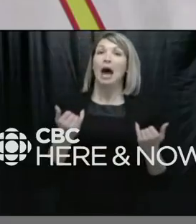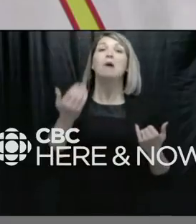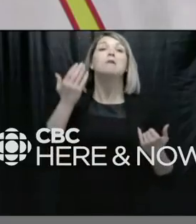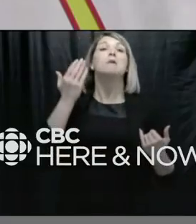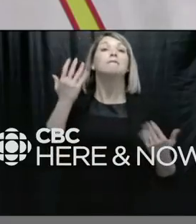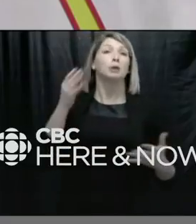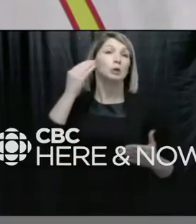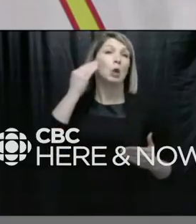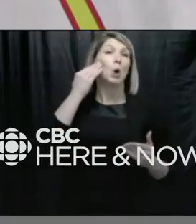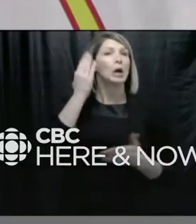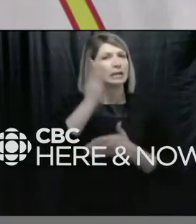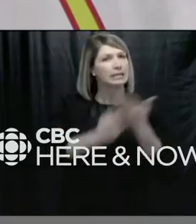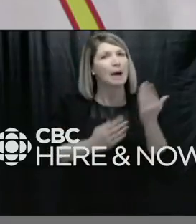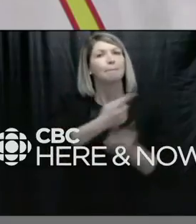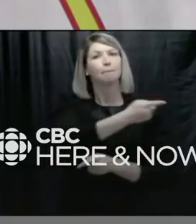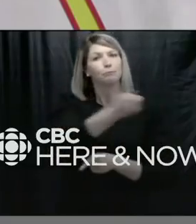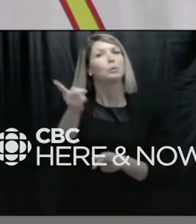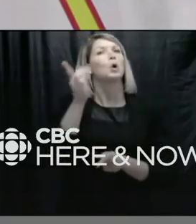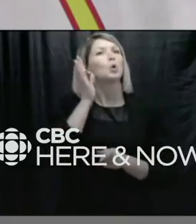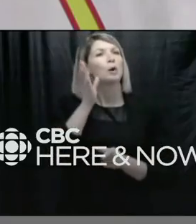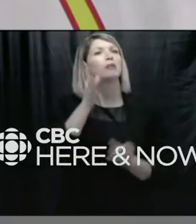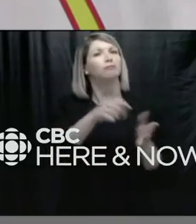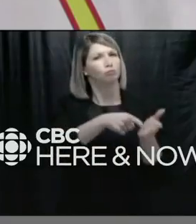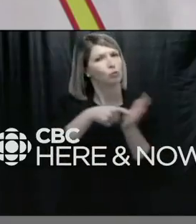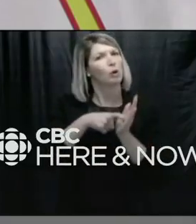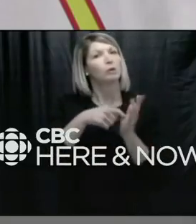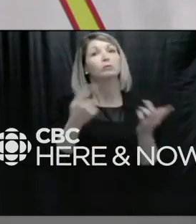REQUIRE HOSPITALIZATION.